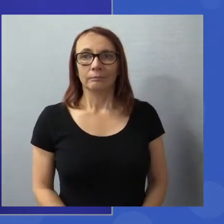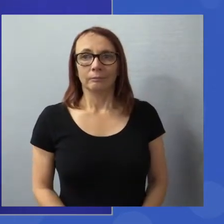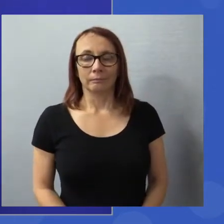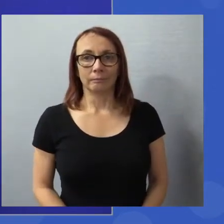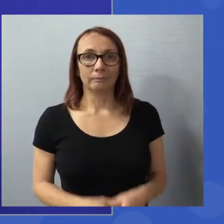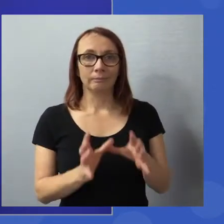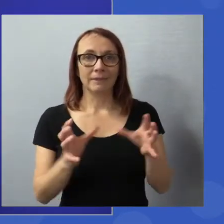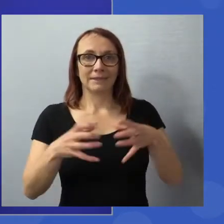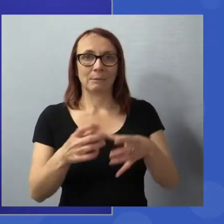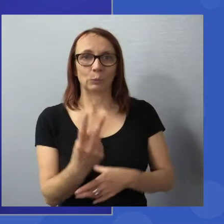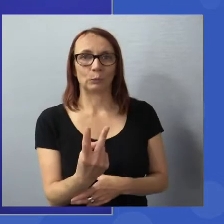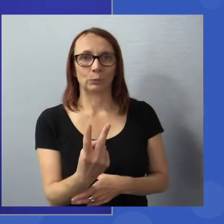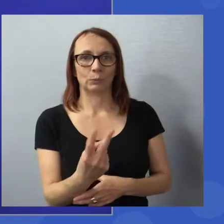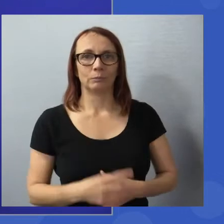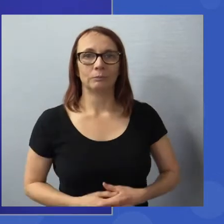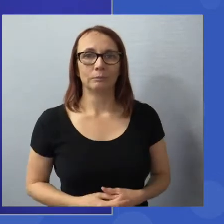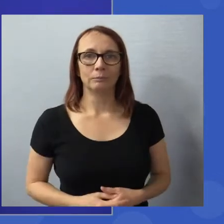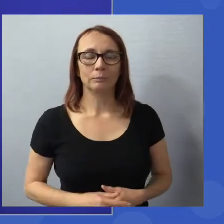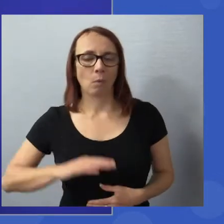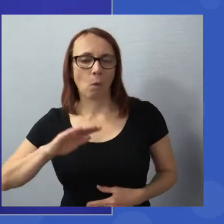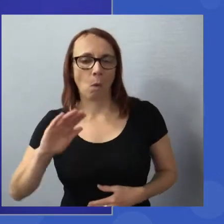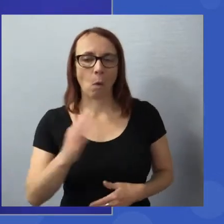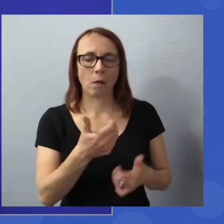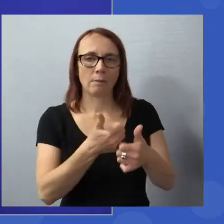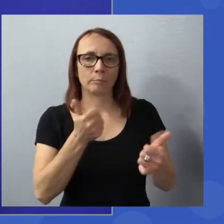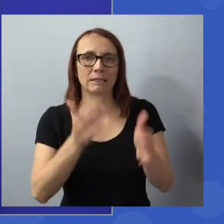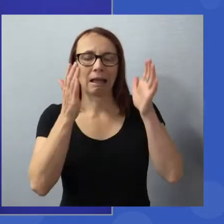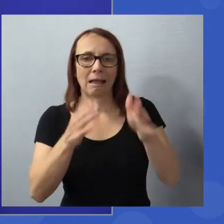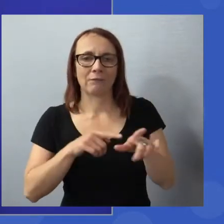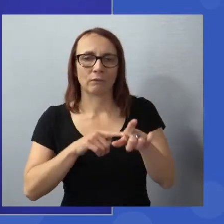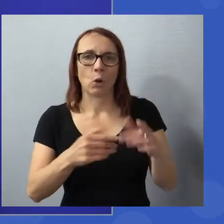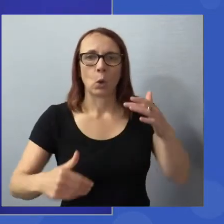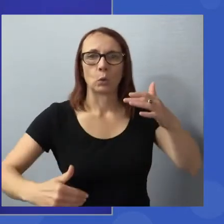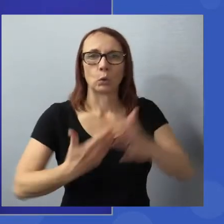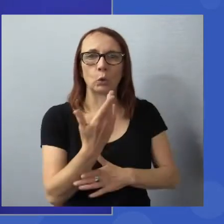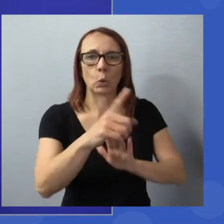Table two every business needs to comply with new eco laws which Saracen need of